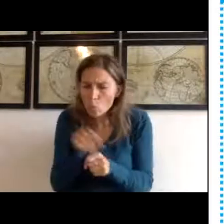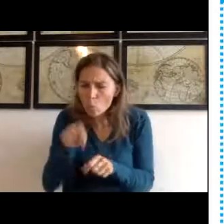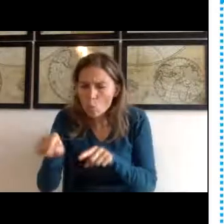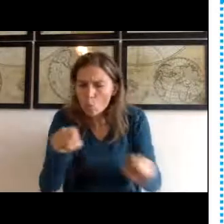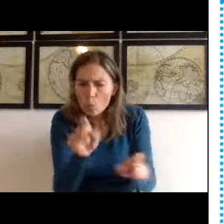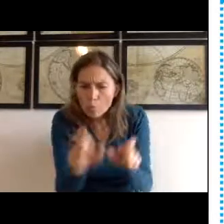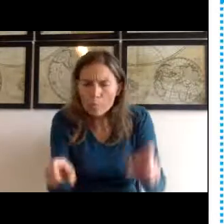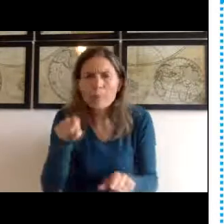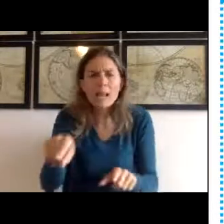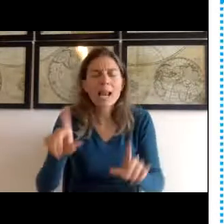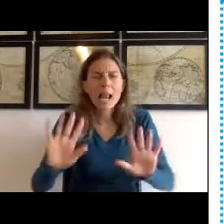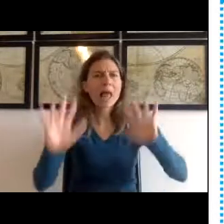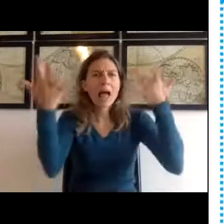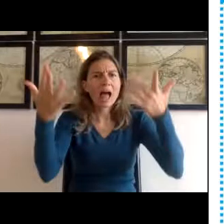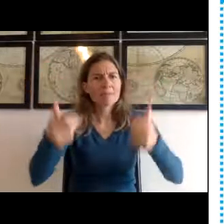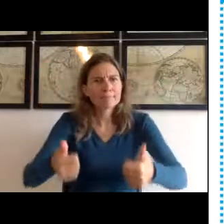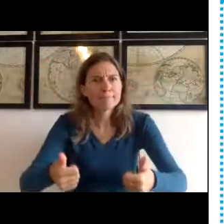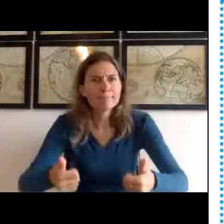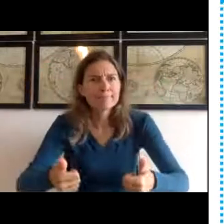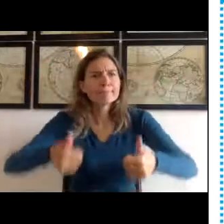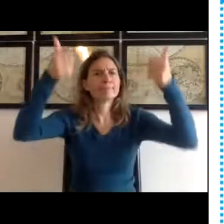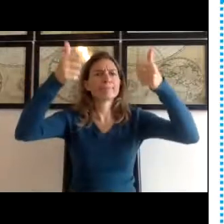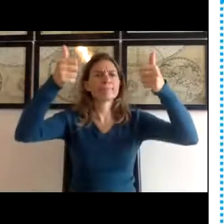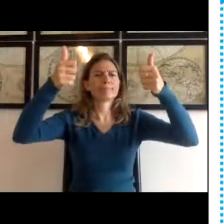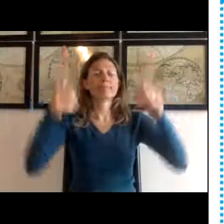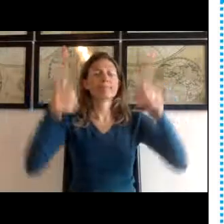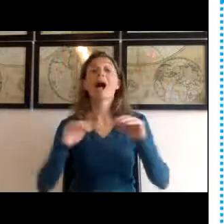and we do this by improving access to basic services.